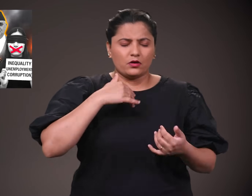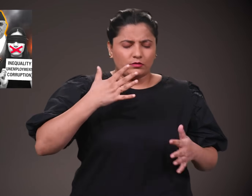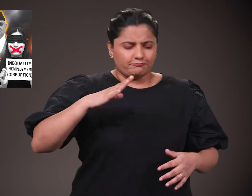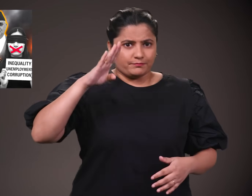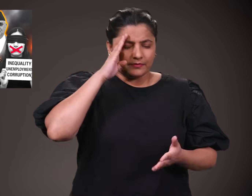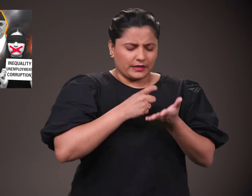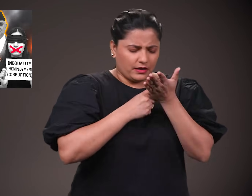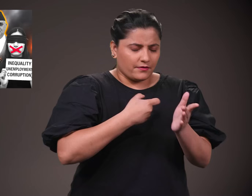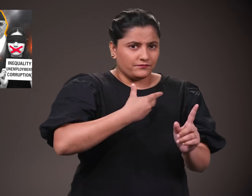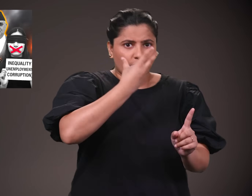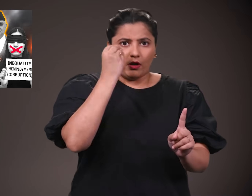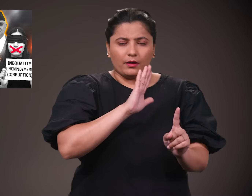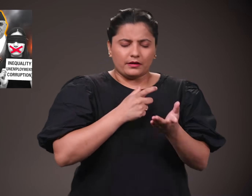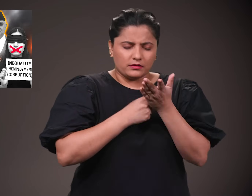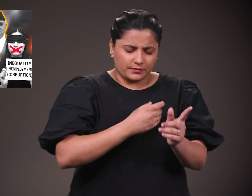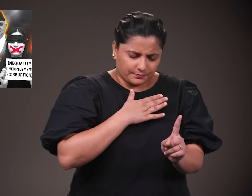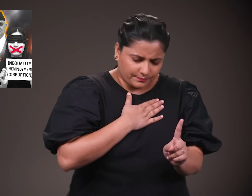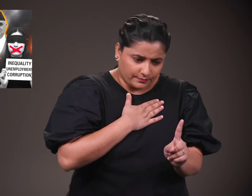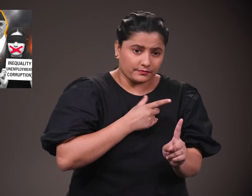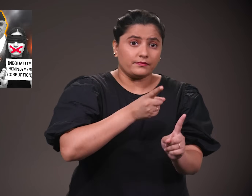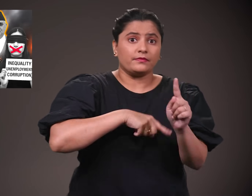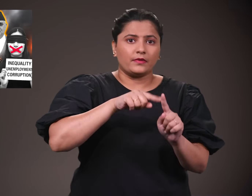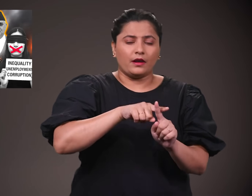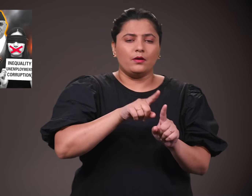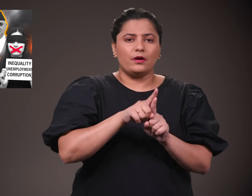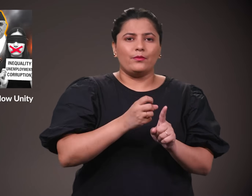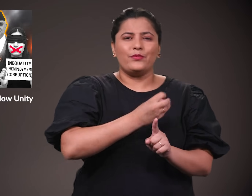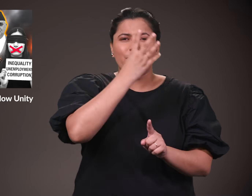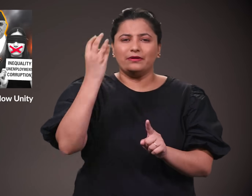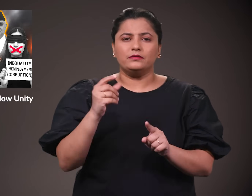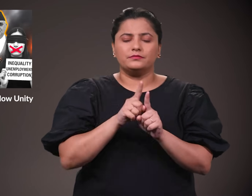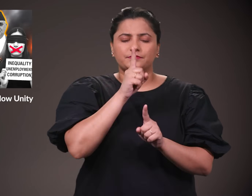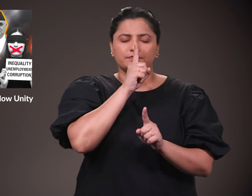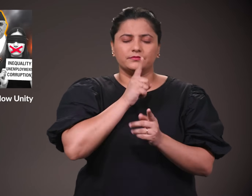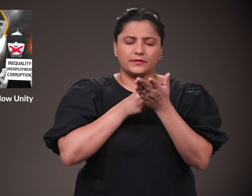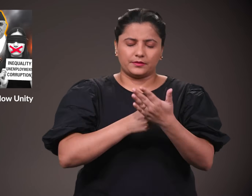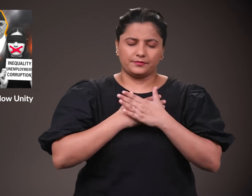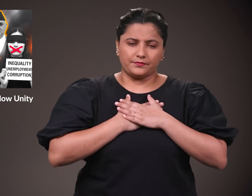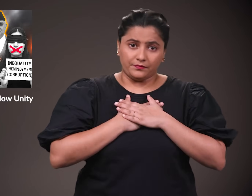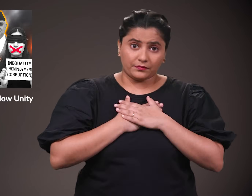A national day of mourning was declared.